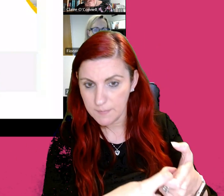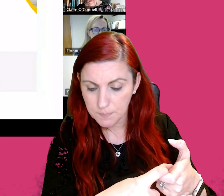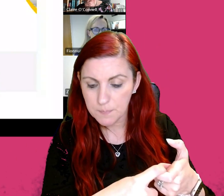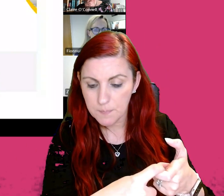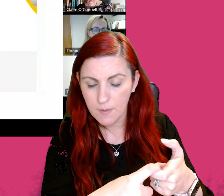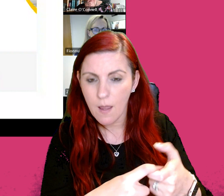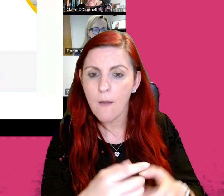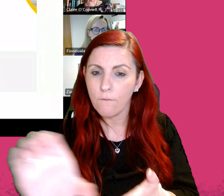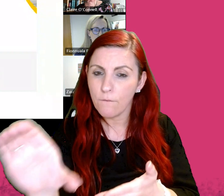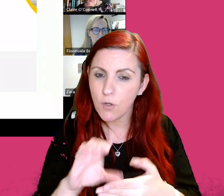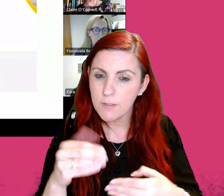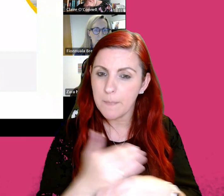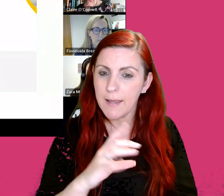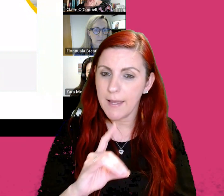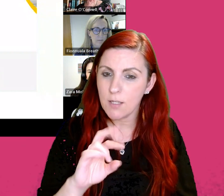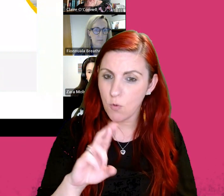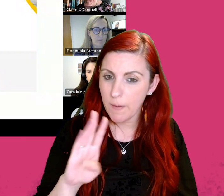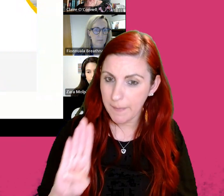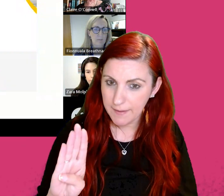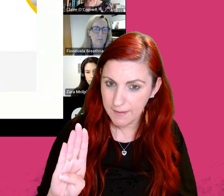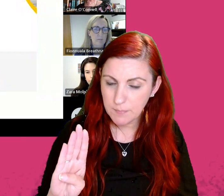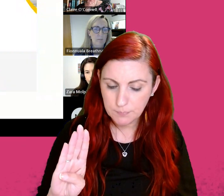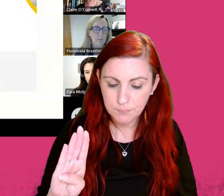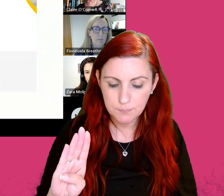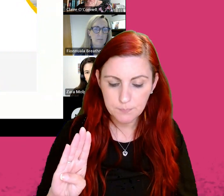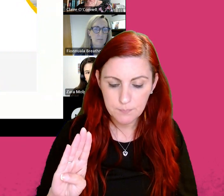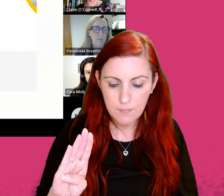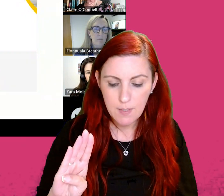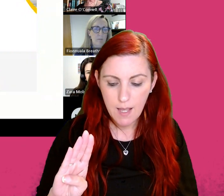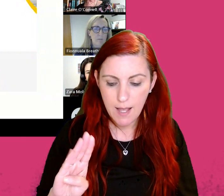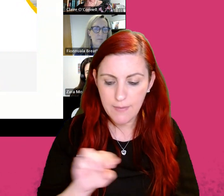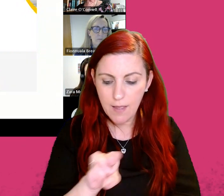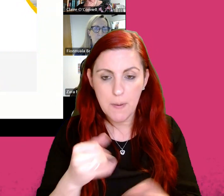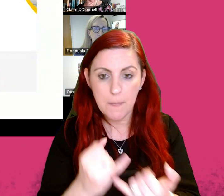with co-funding from the universities um and they have people like me so an academic lead and then